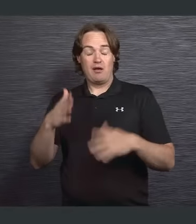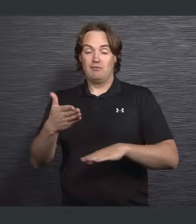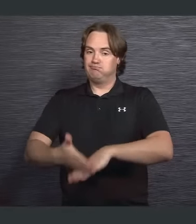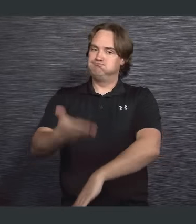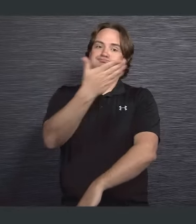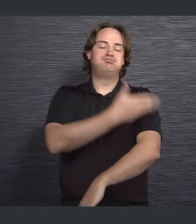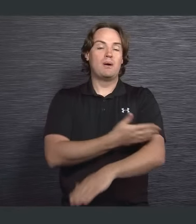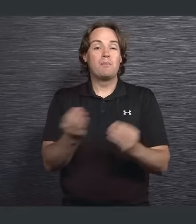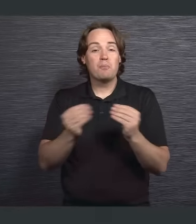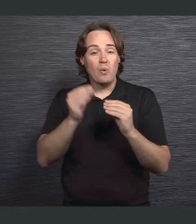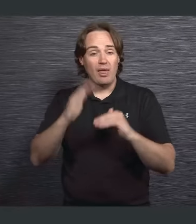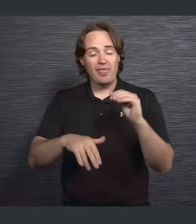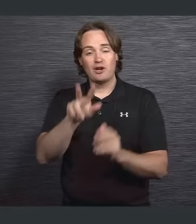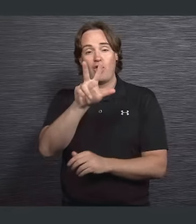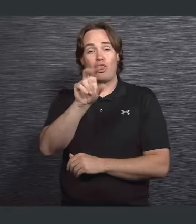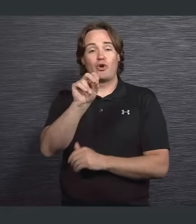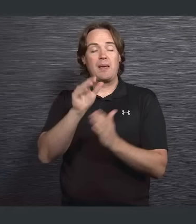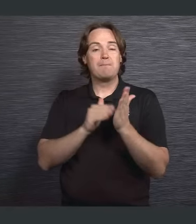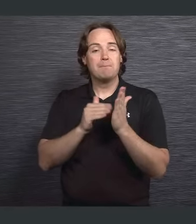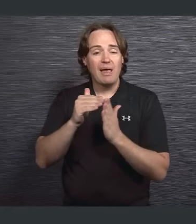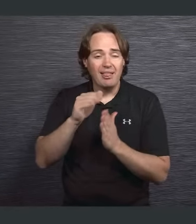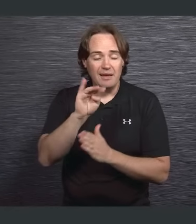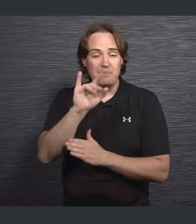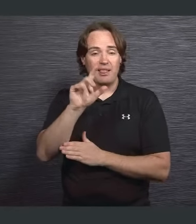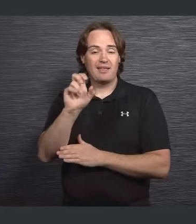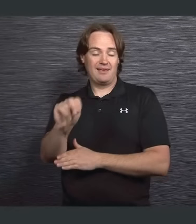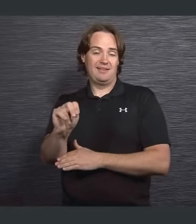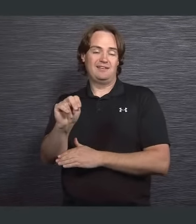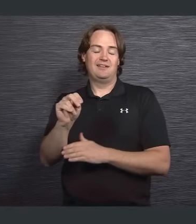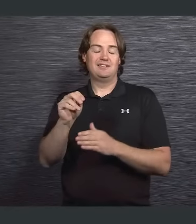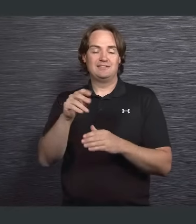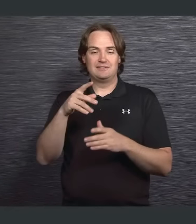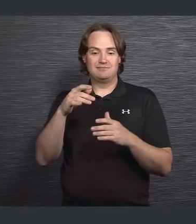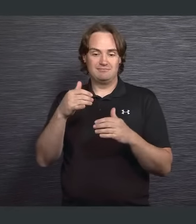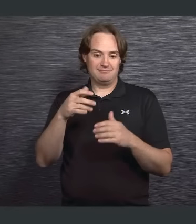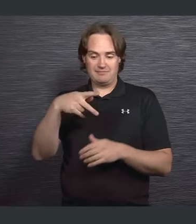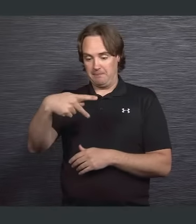sold more than 30 million units through to consumers worldwide.